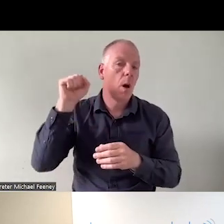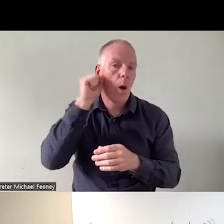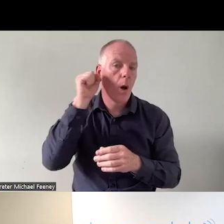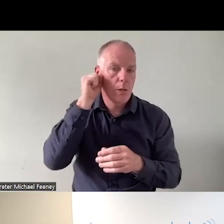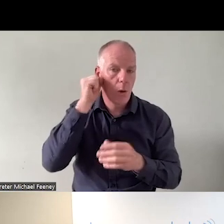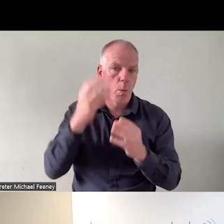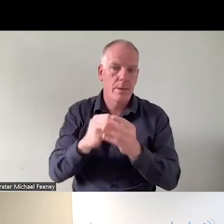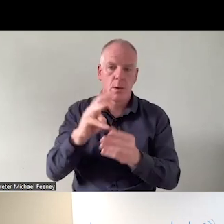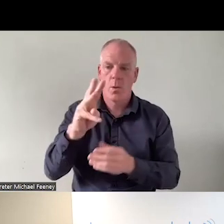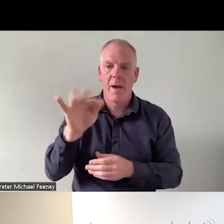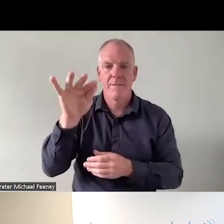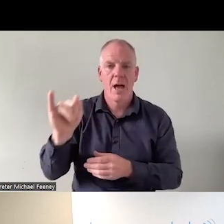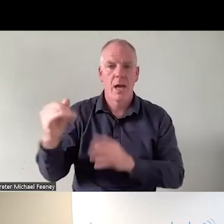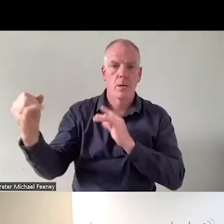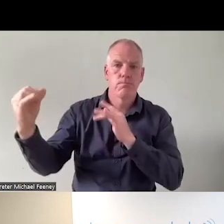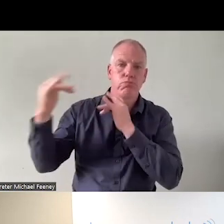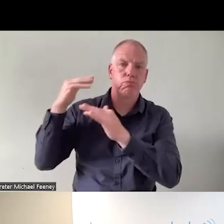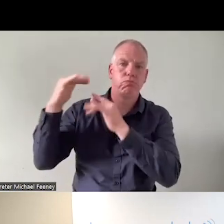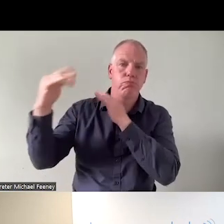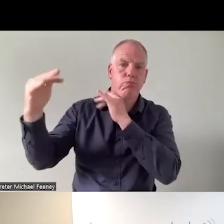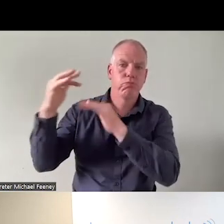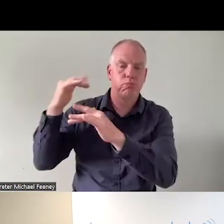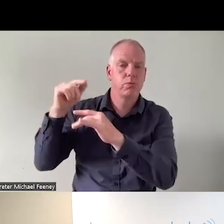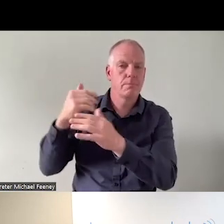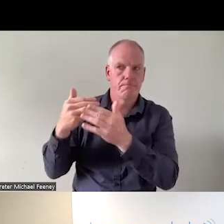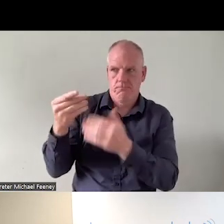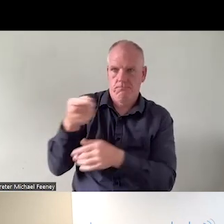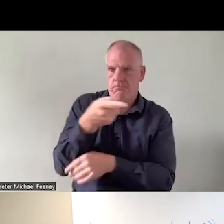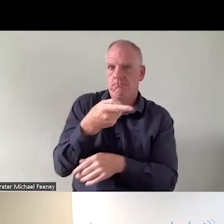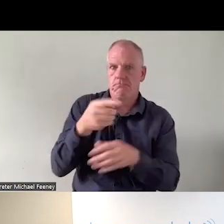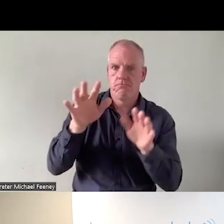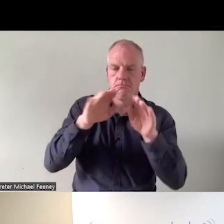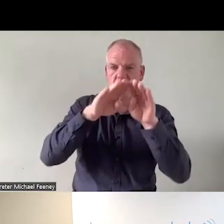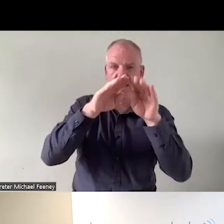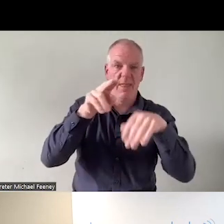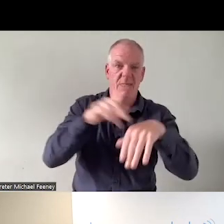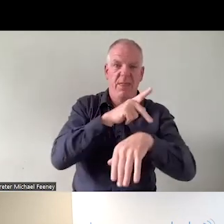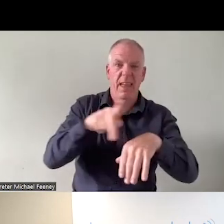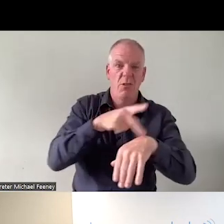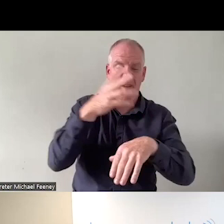That's where technology uses the existing venue's Wi-Fi network to broadcast audio,